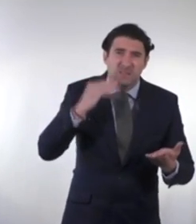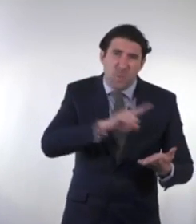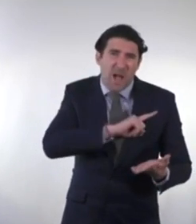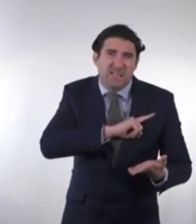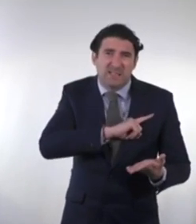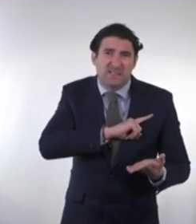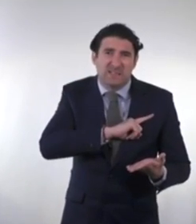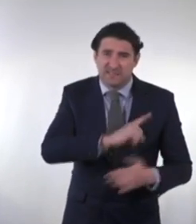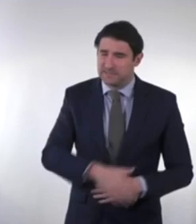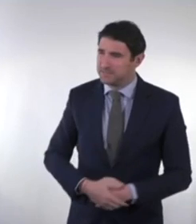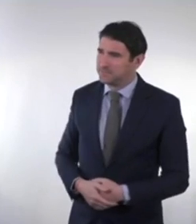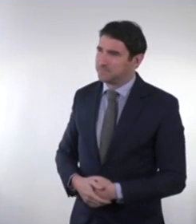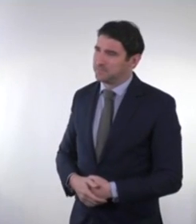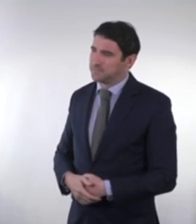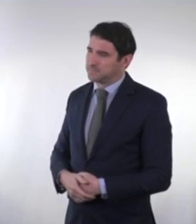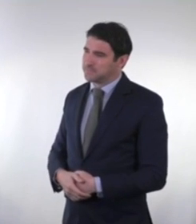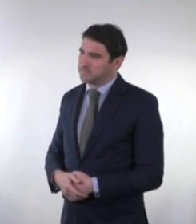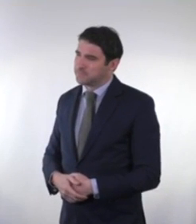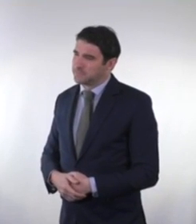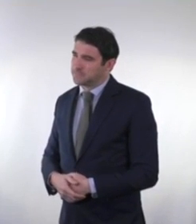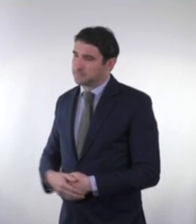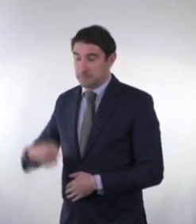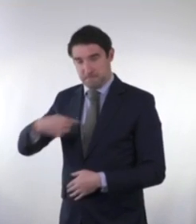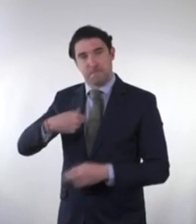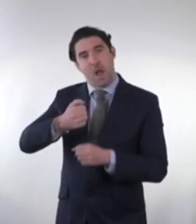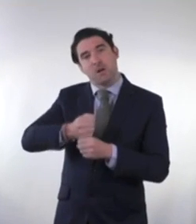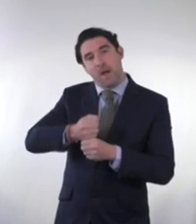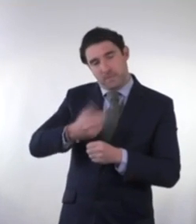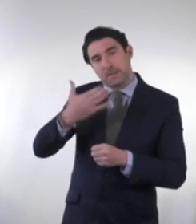The Prime Minister My hon. Friend is completely